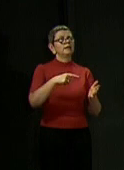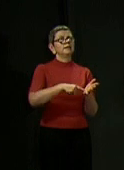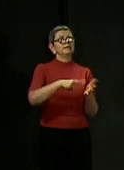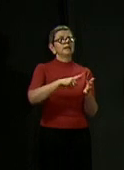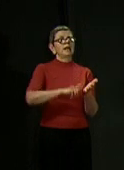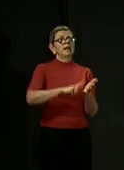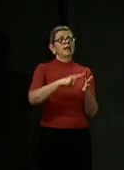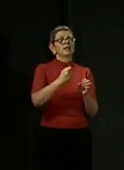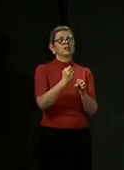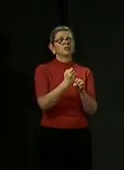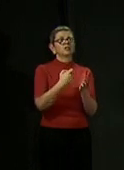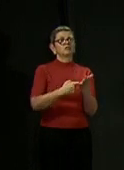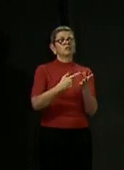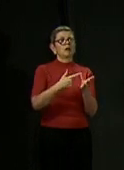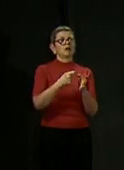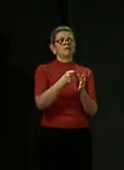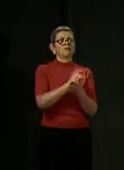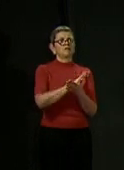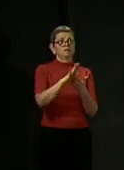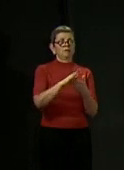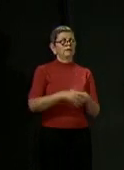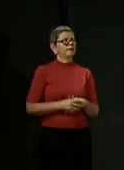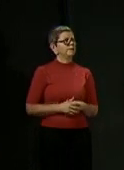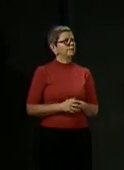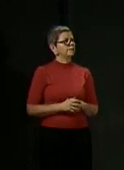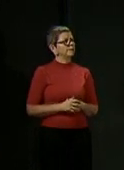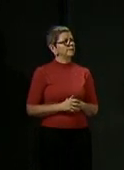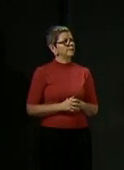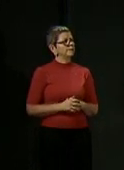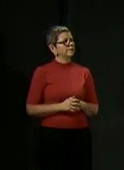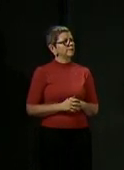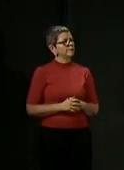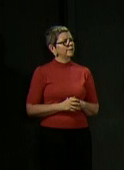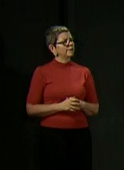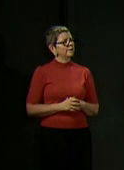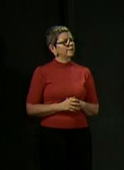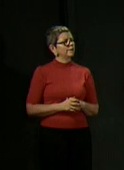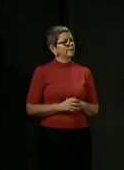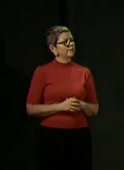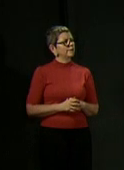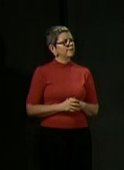Just following on from Tom's question really, can you - I mean the Welsh Government press